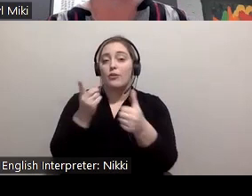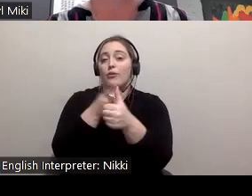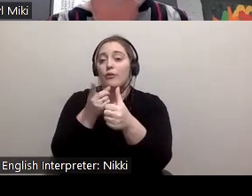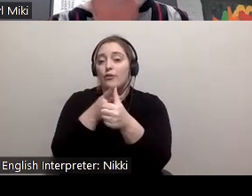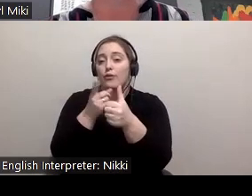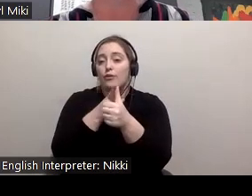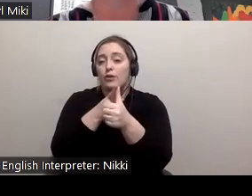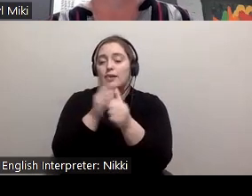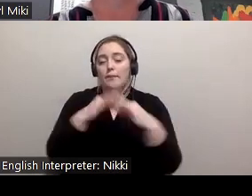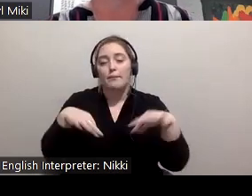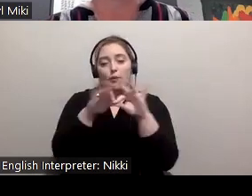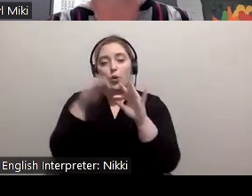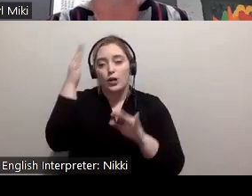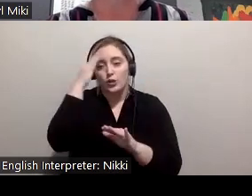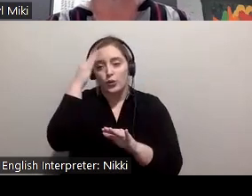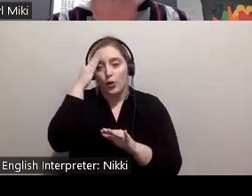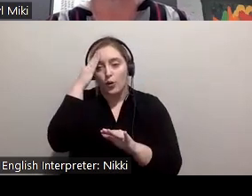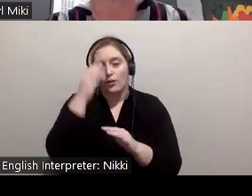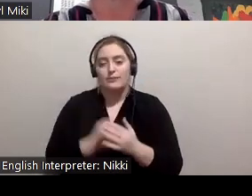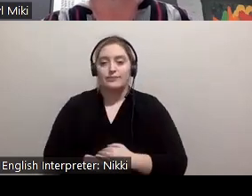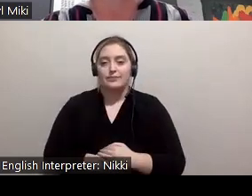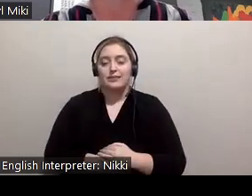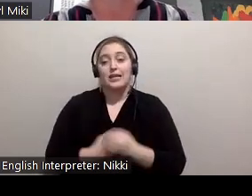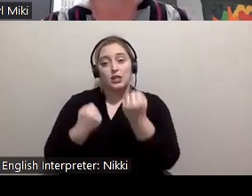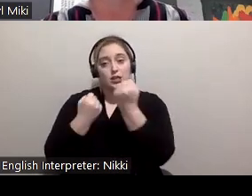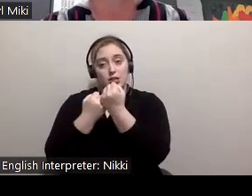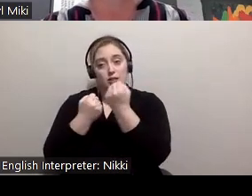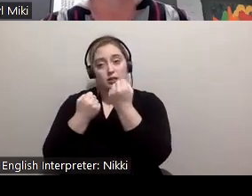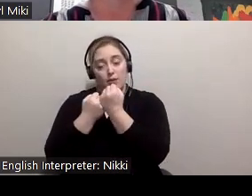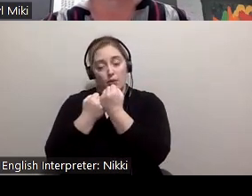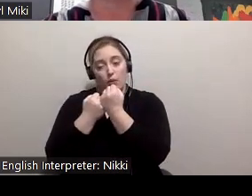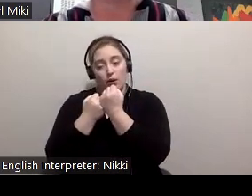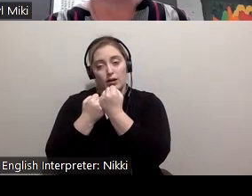Community Impact it's competitive. And so all of our